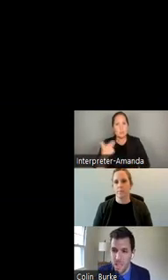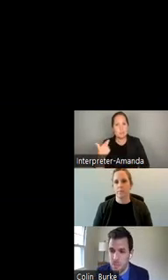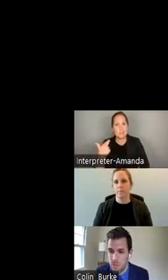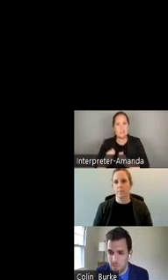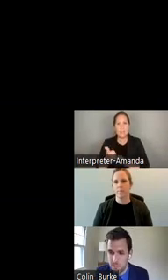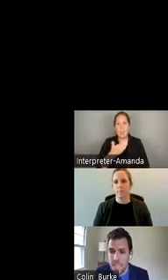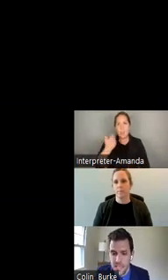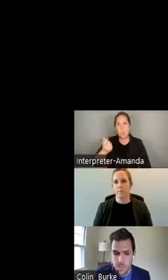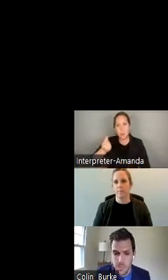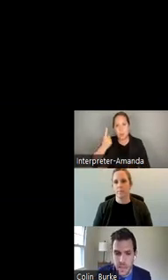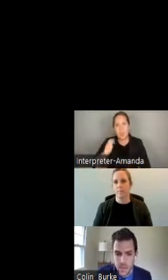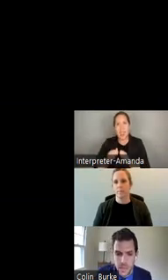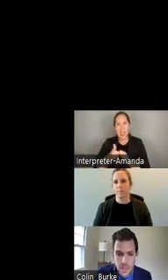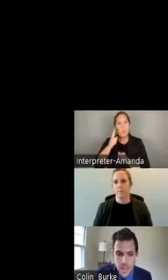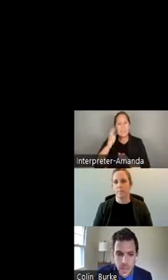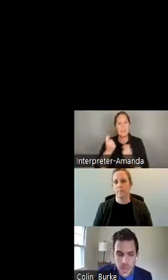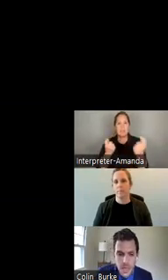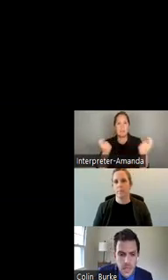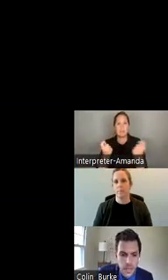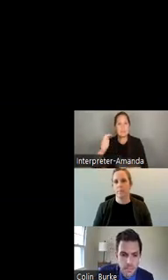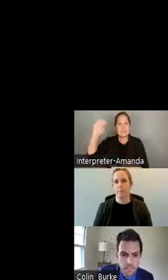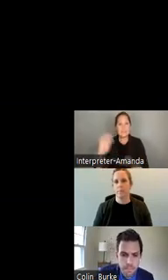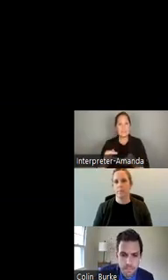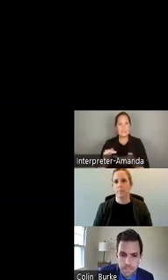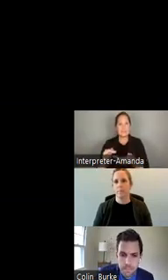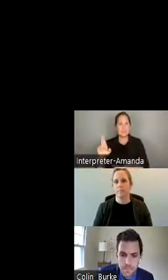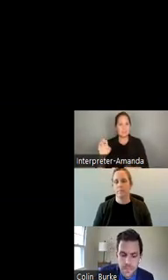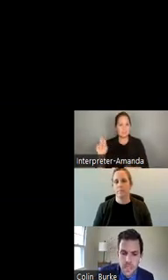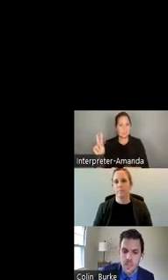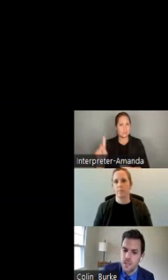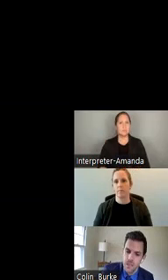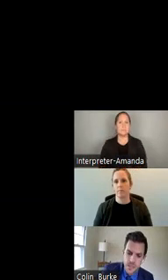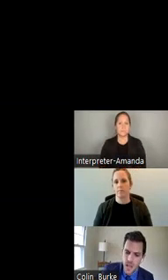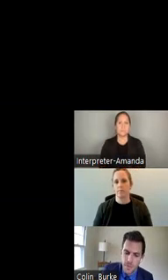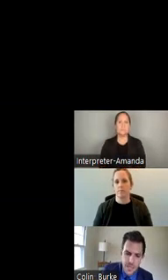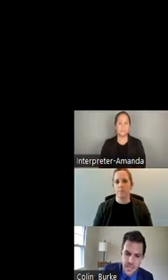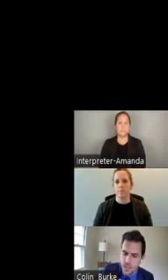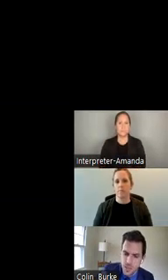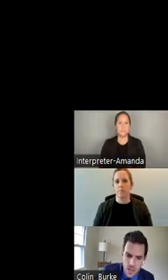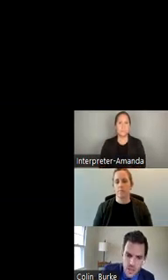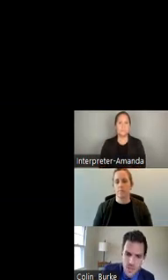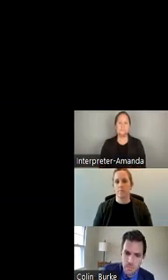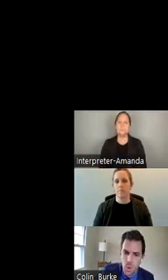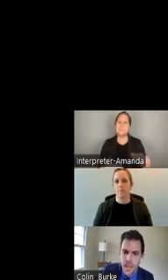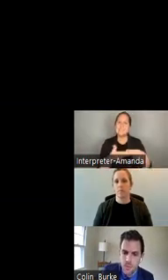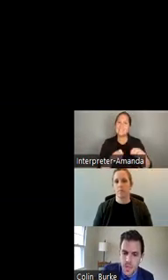we help to sort of mitigate some of that risk um this is a complicated slide I'll just point out